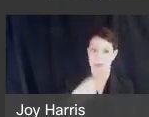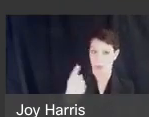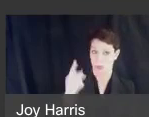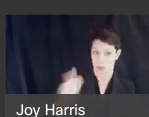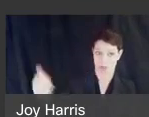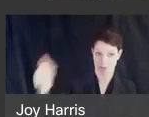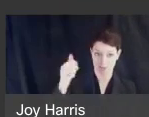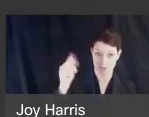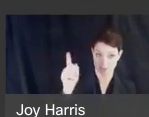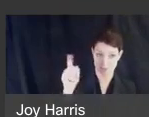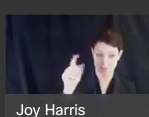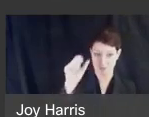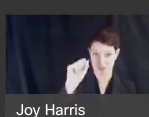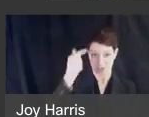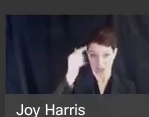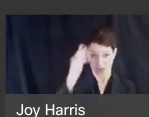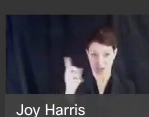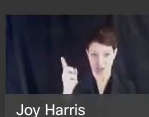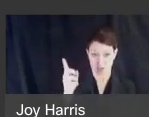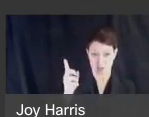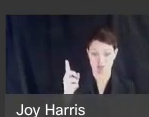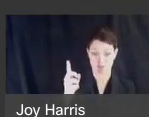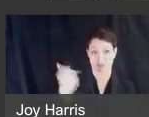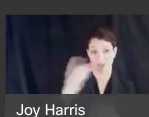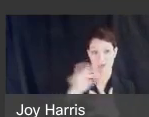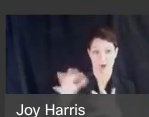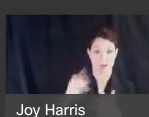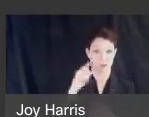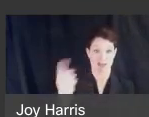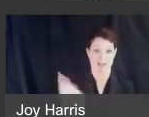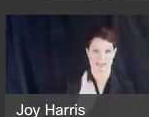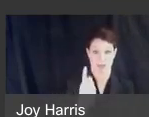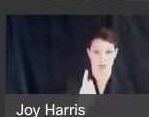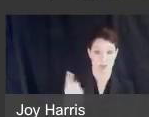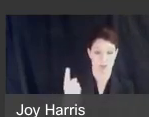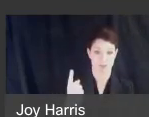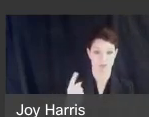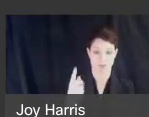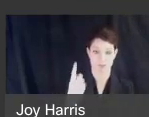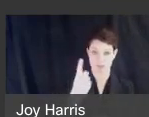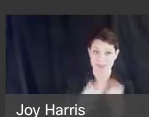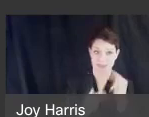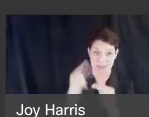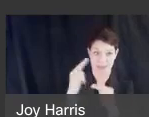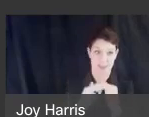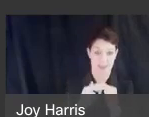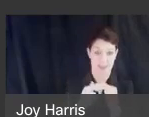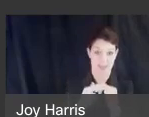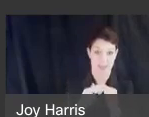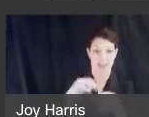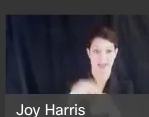an alternative to a single facility that is somewhere here in the southeast and we